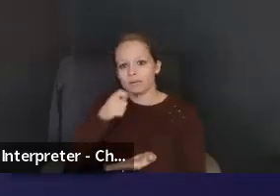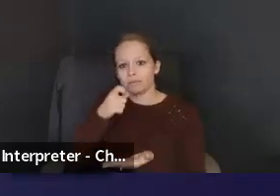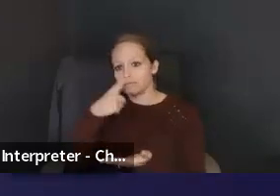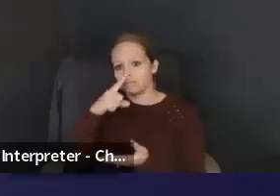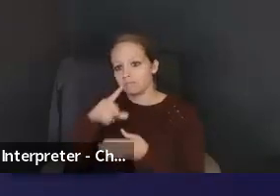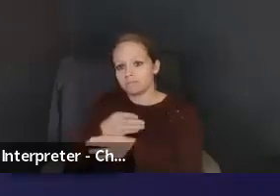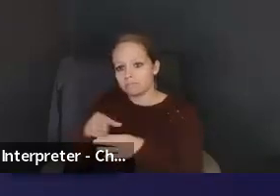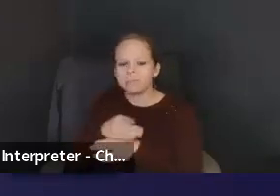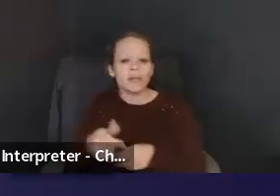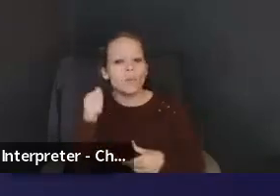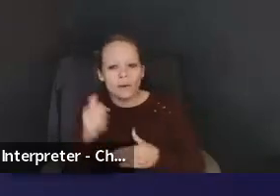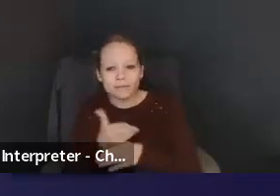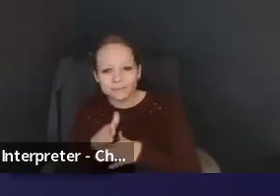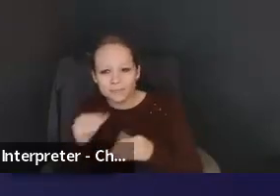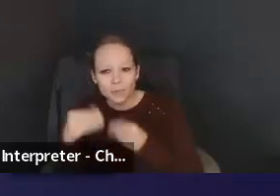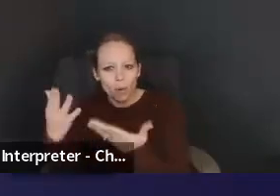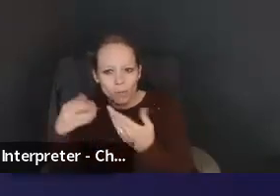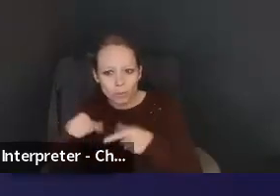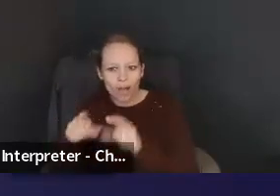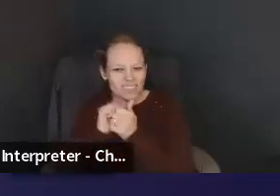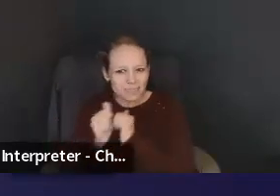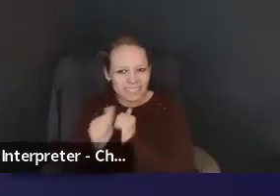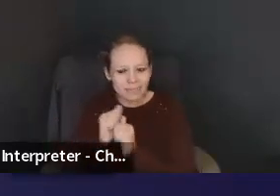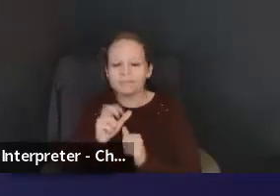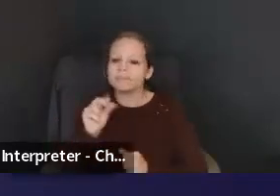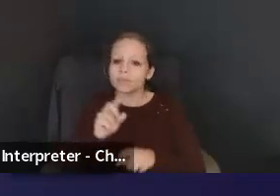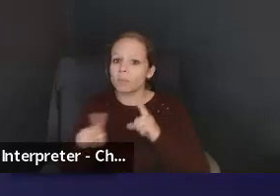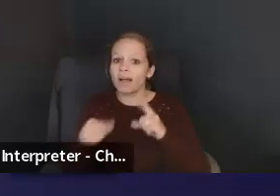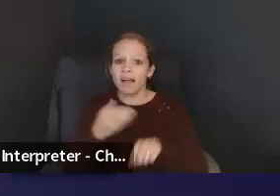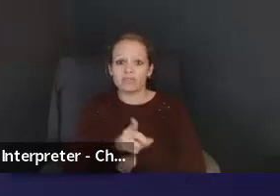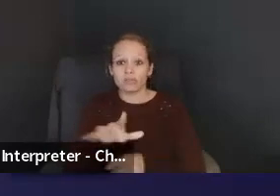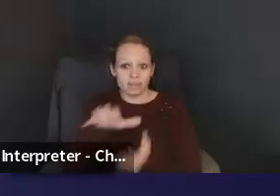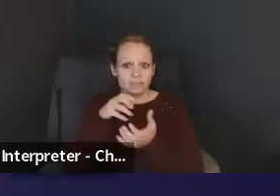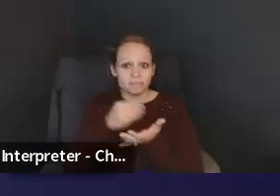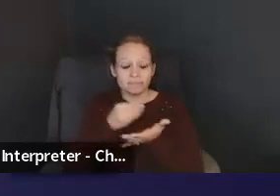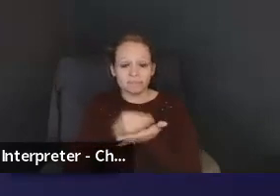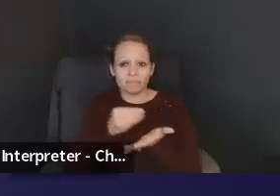going to share their proposal with you while it's going on. But, once they announce it, you know,